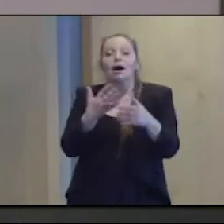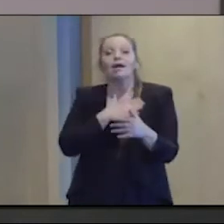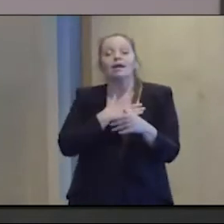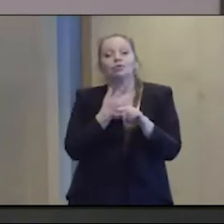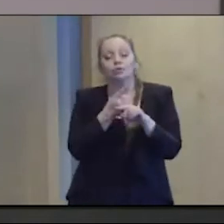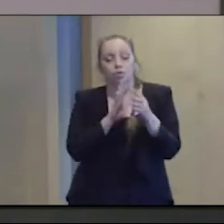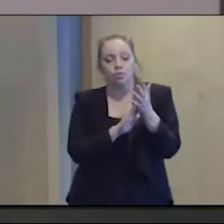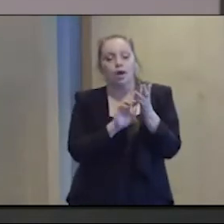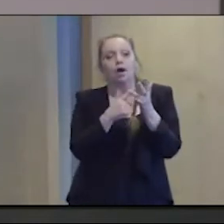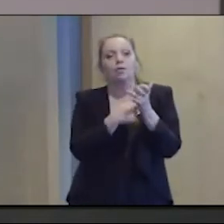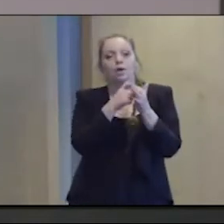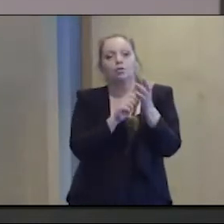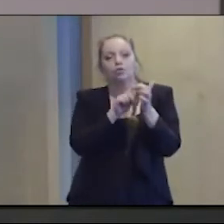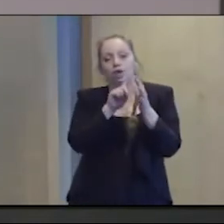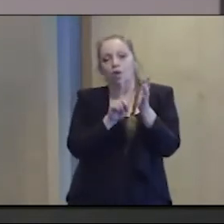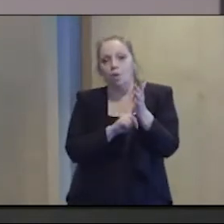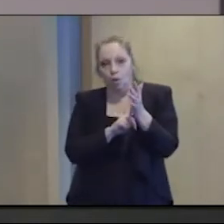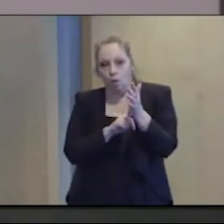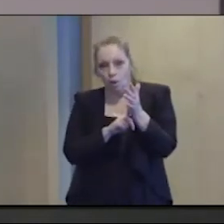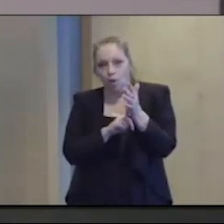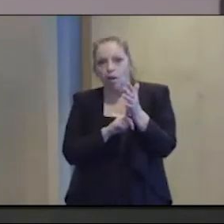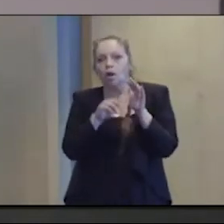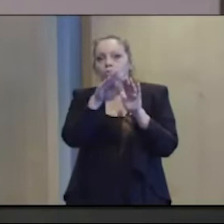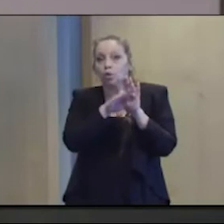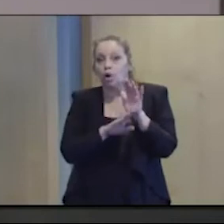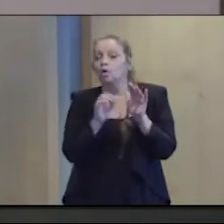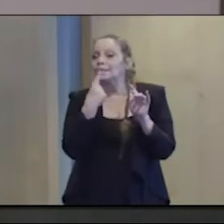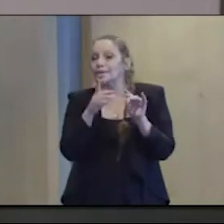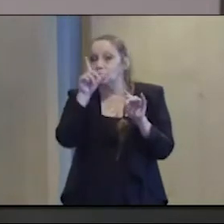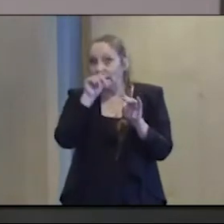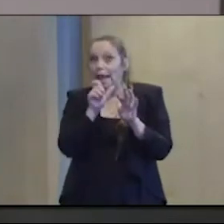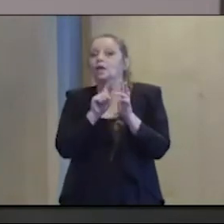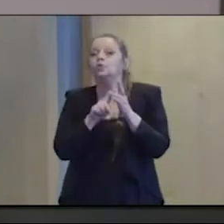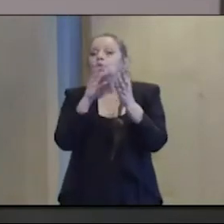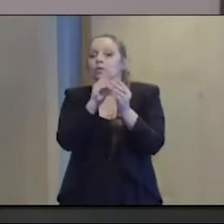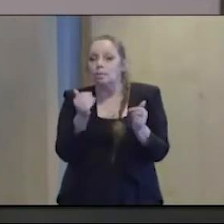protocol because it tells us that we can do something when we put our minds to it.